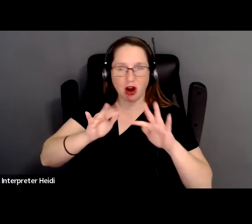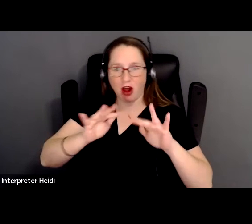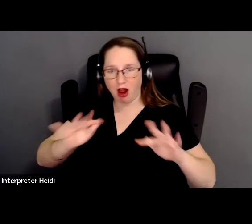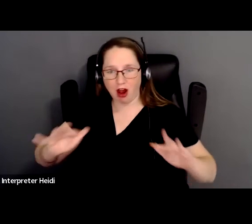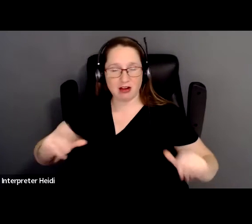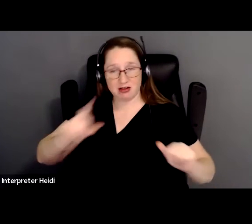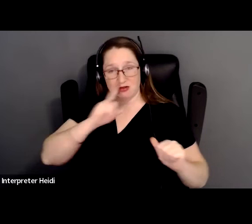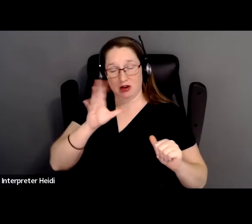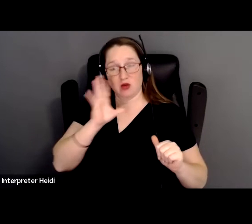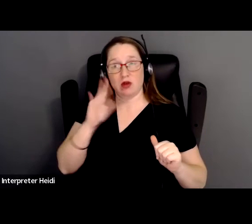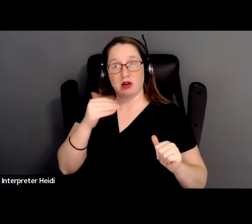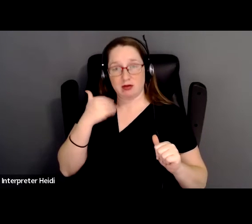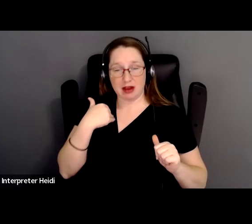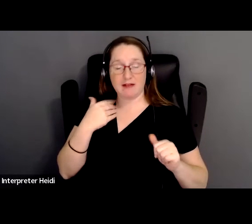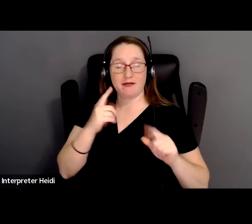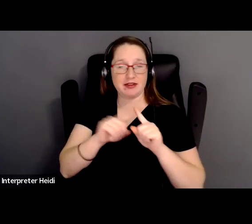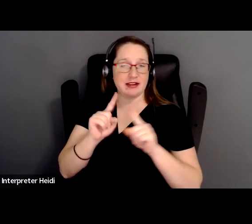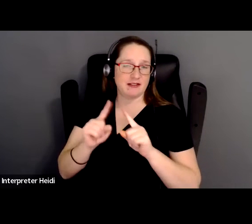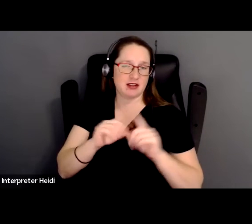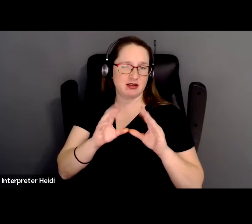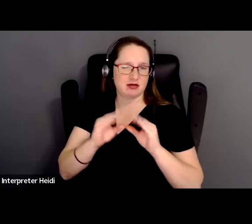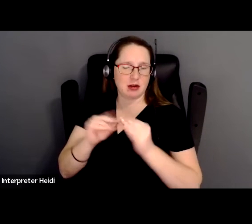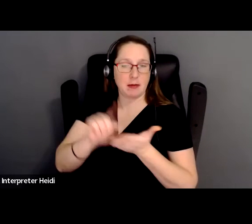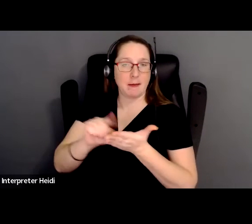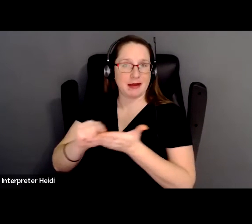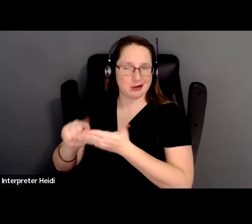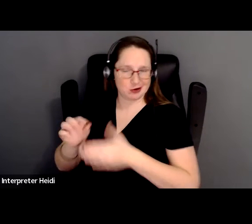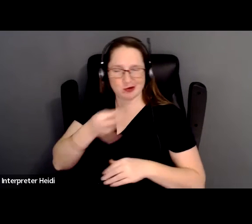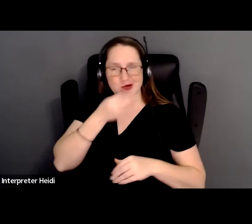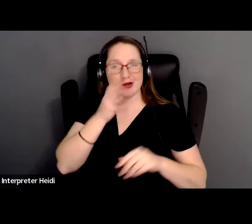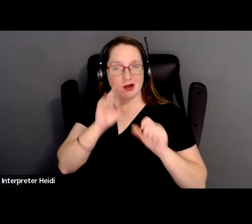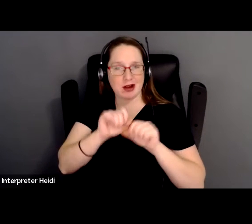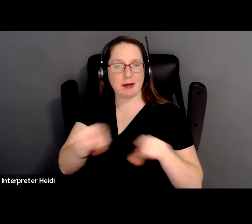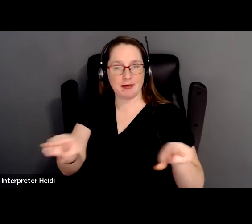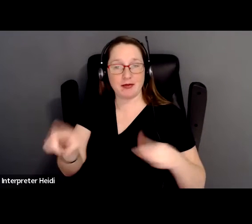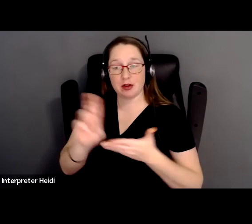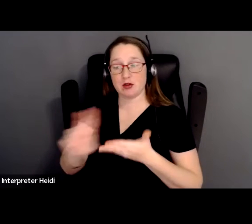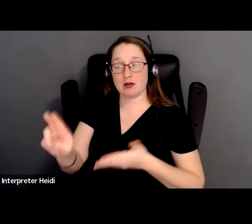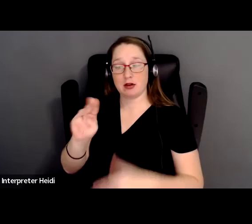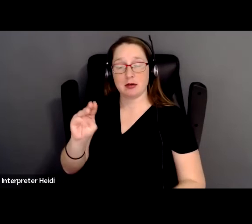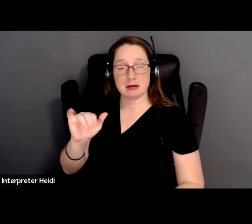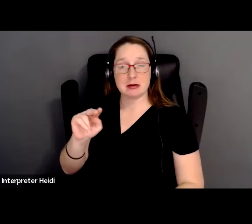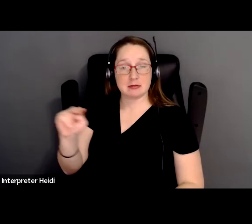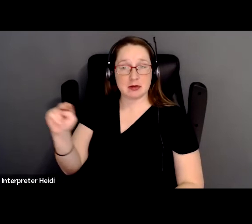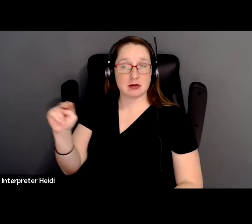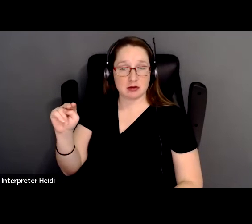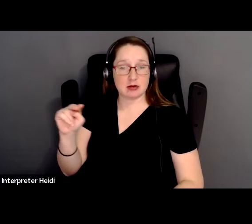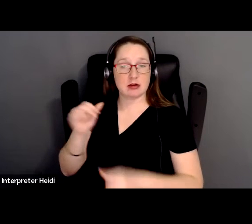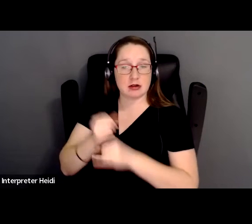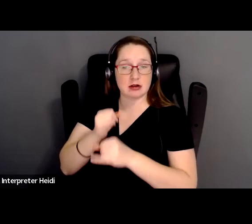There will be a series of publications that are coming out. They admit the University of Minnesota Institute on community Integration,